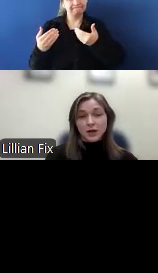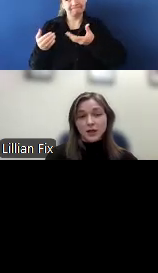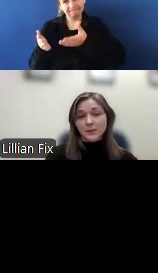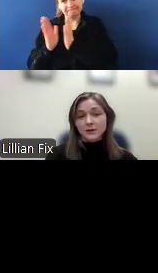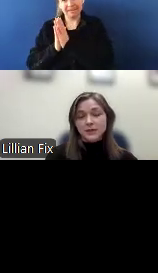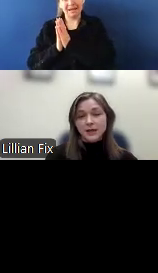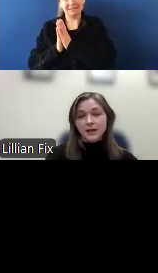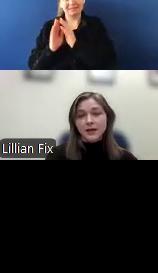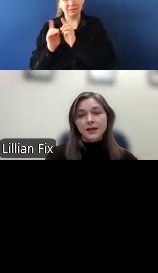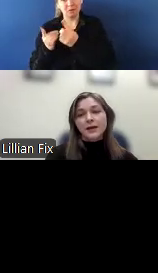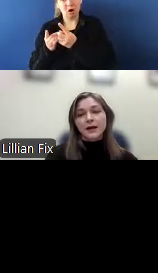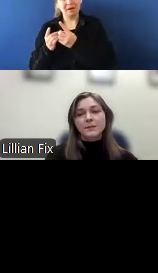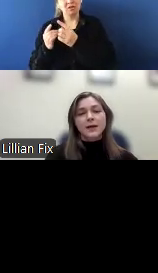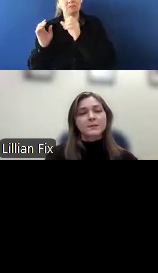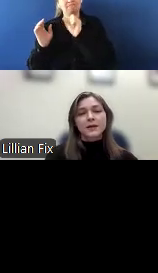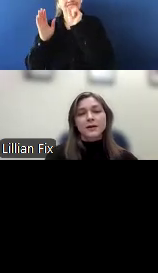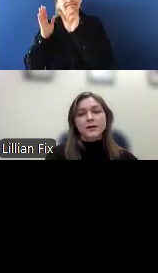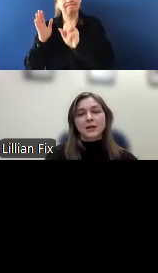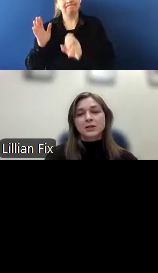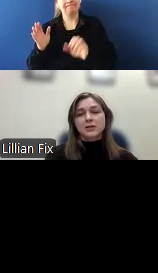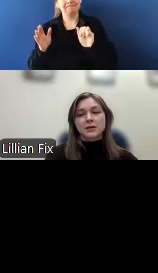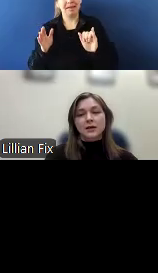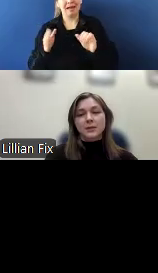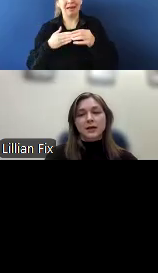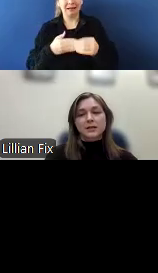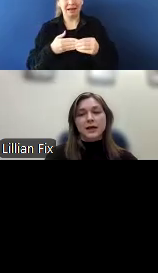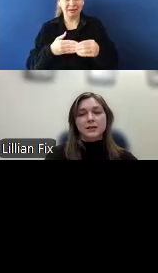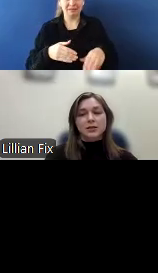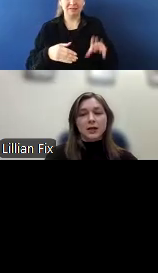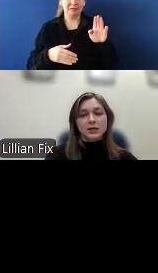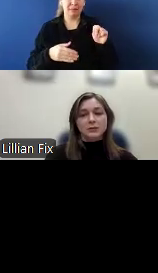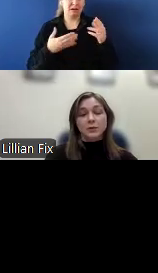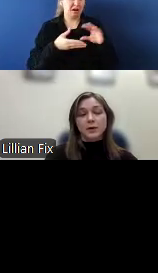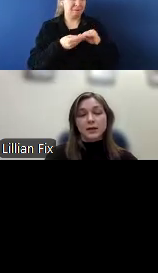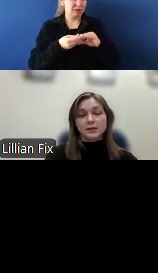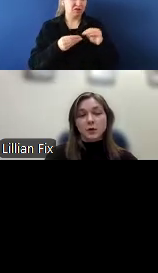that I'm talking about today. And Ben already mentioned the "America's Talent Strategy" Report